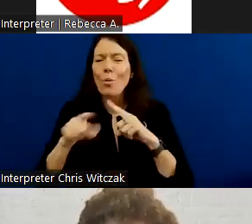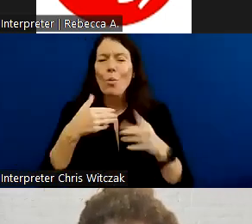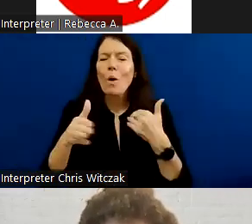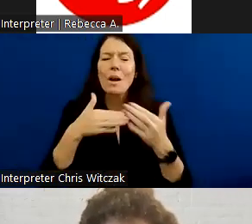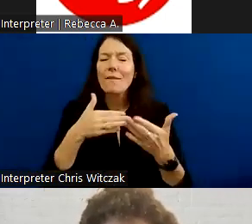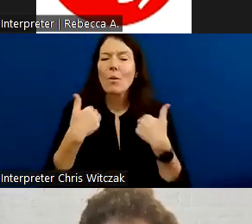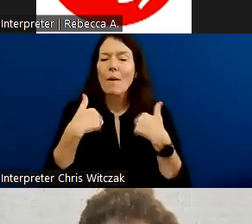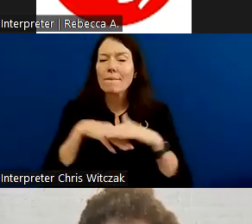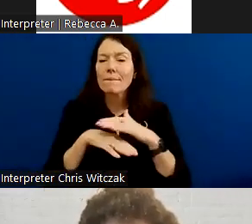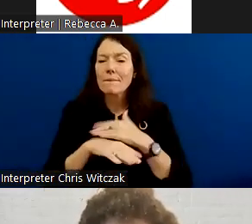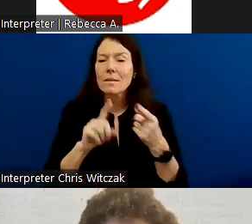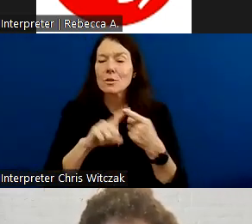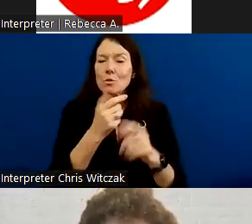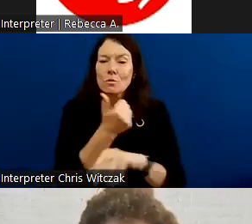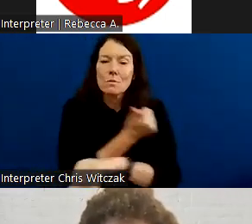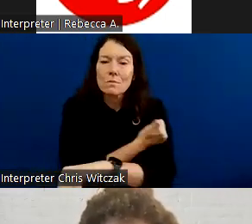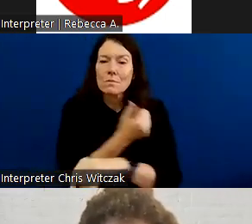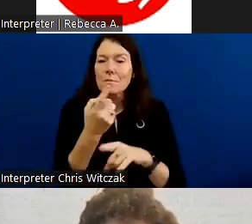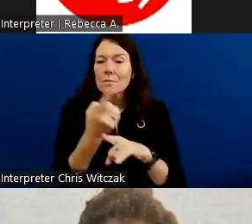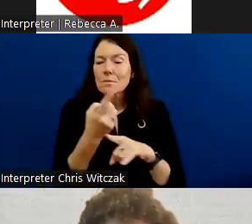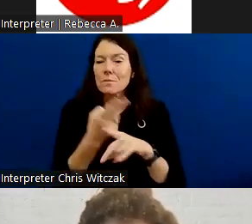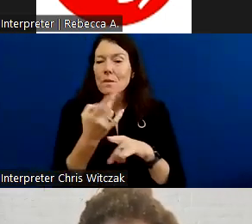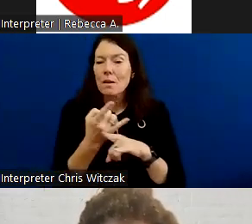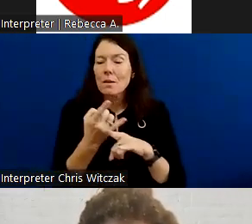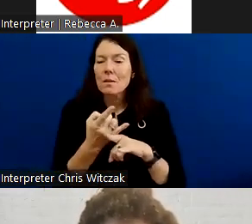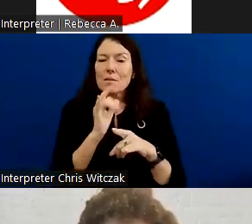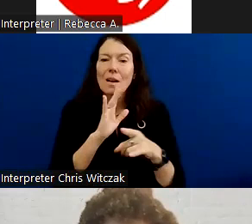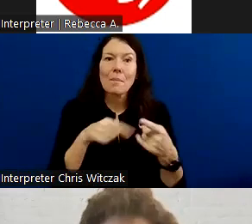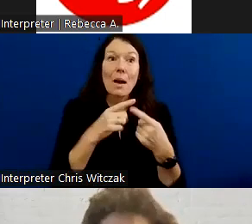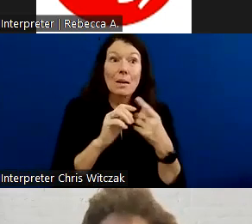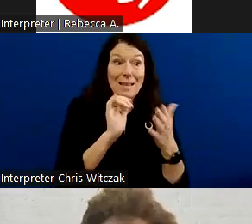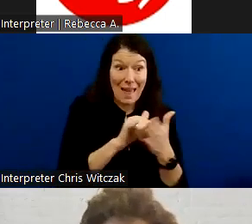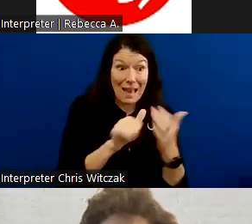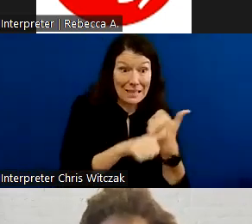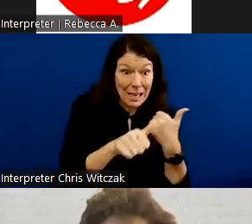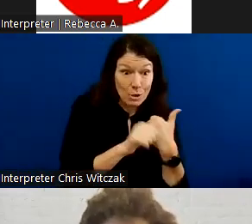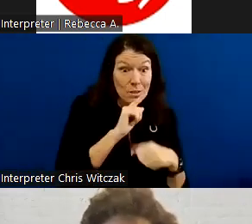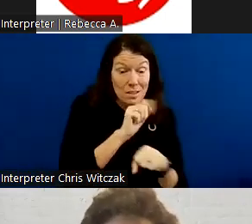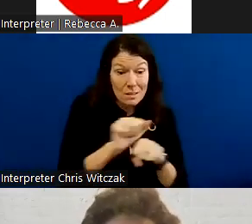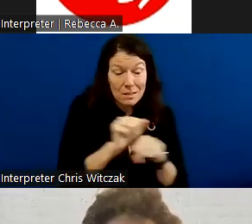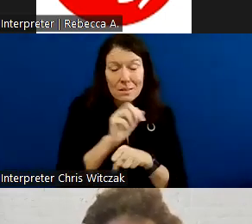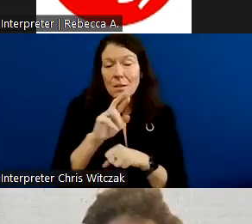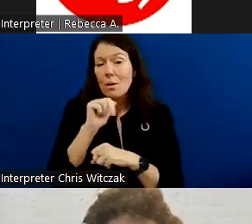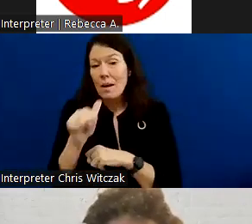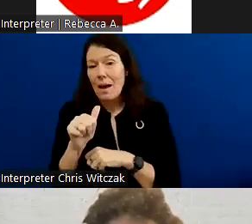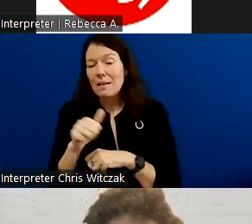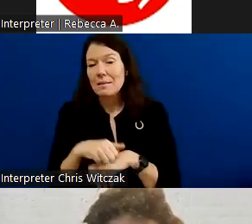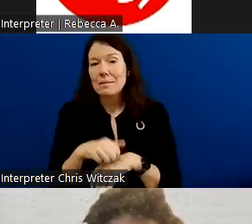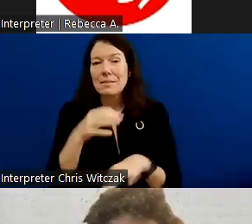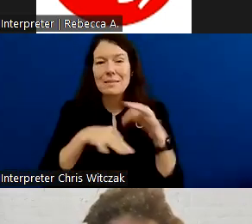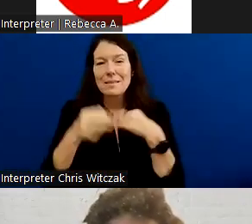then how dangerous or not dangerous the substance itself is so rather than thinking about um